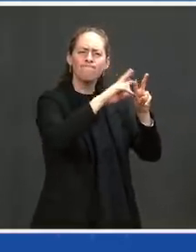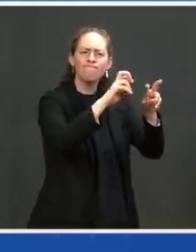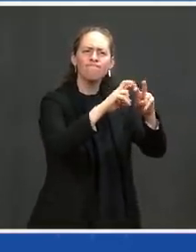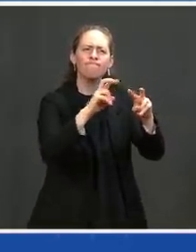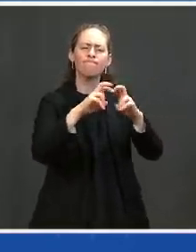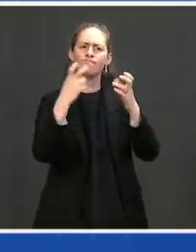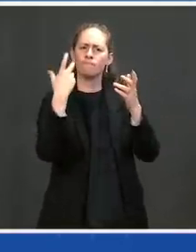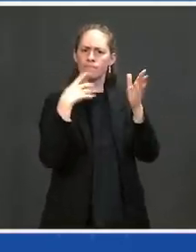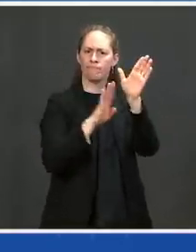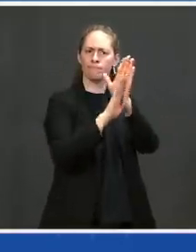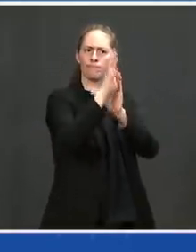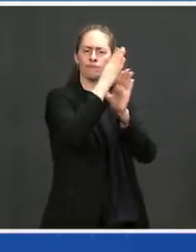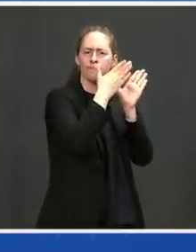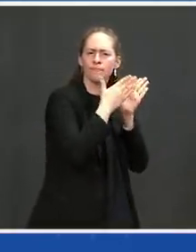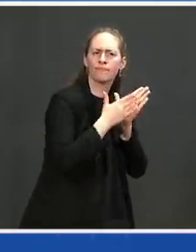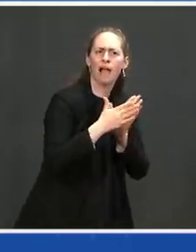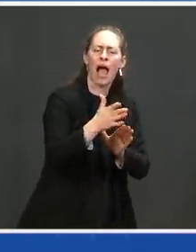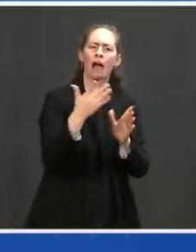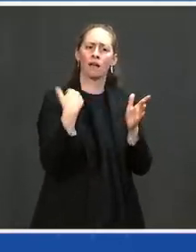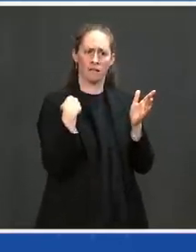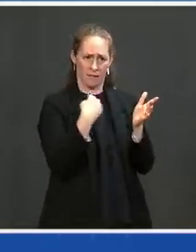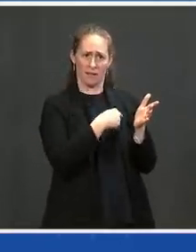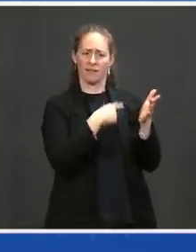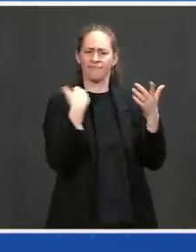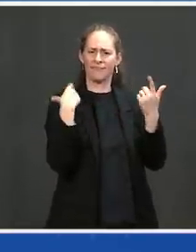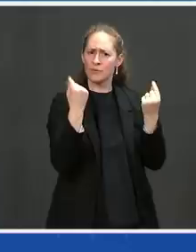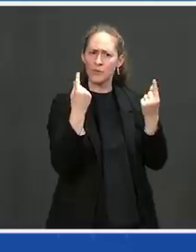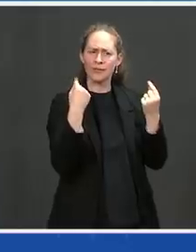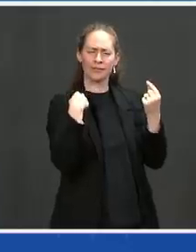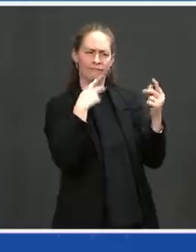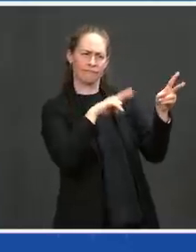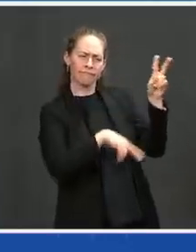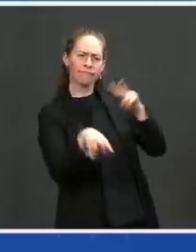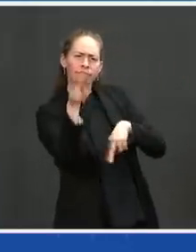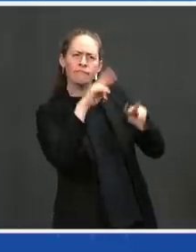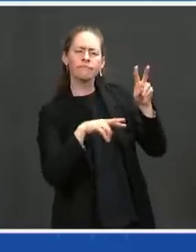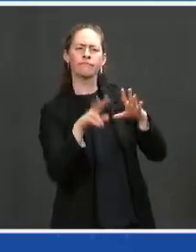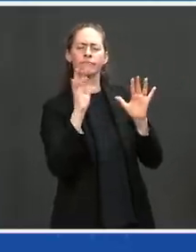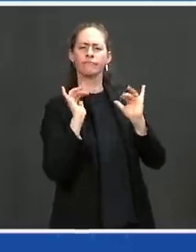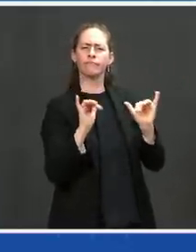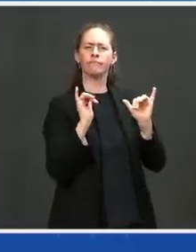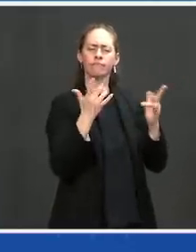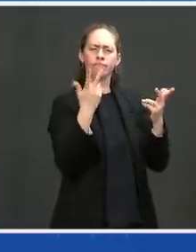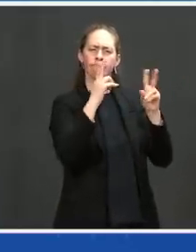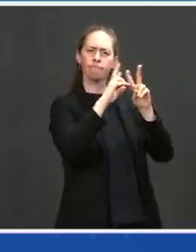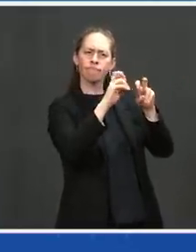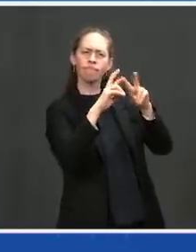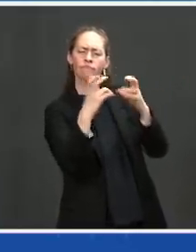how we go ahead and do this; what we do. There's no easy answer